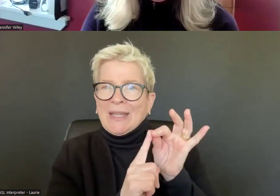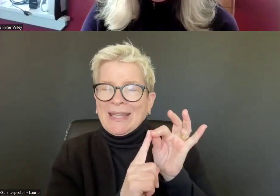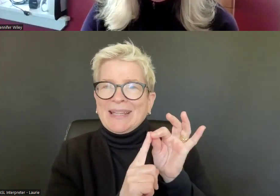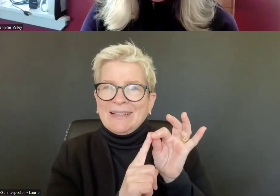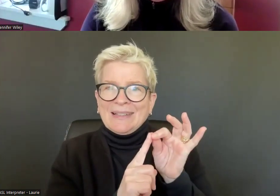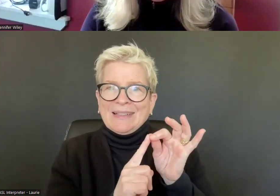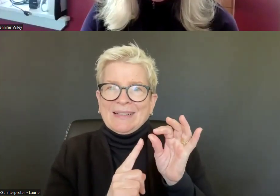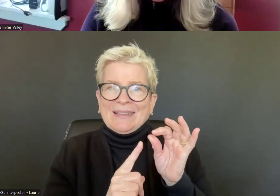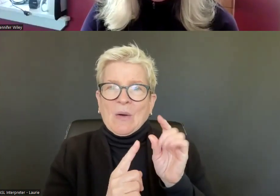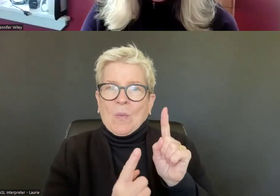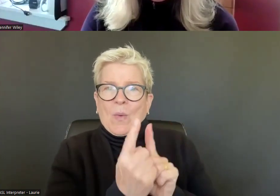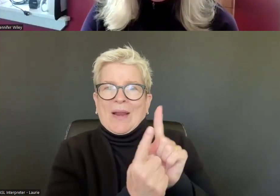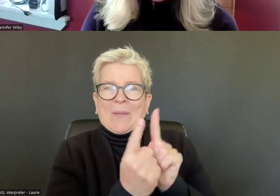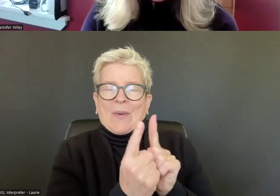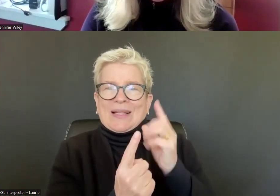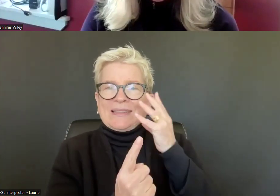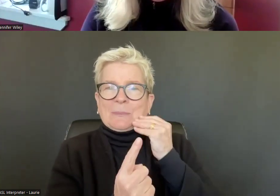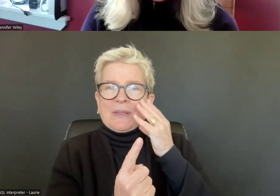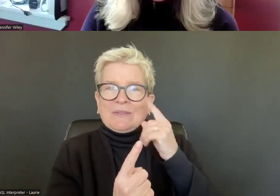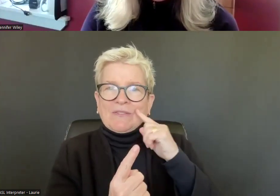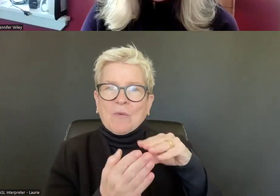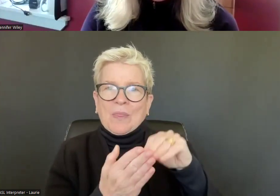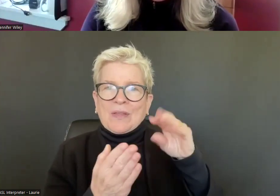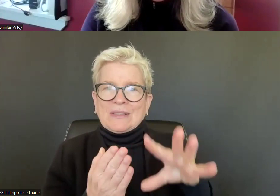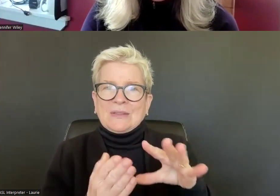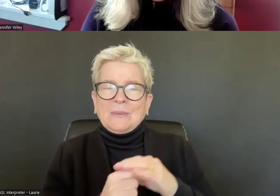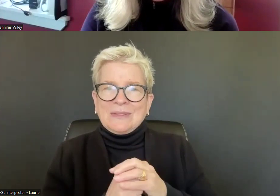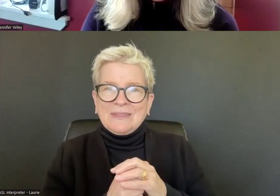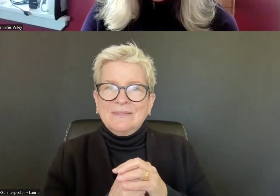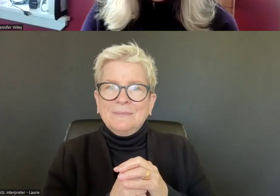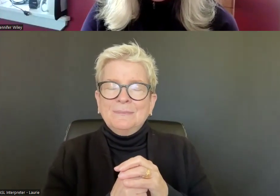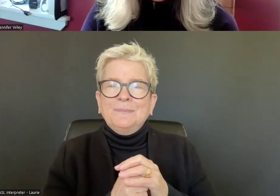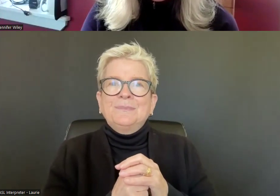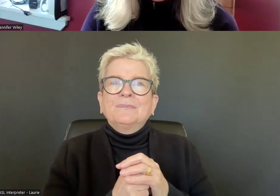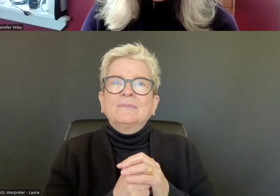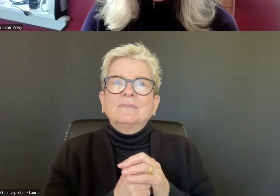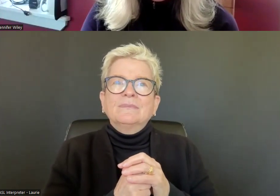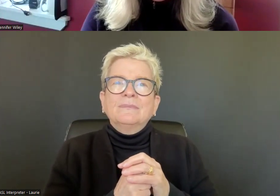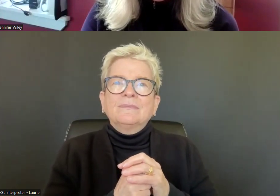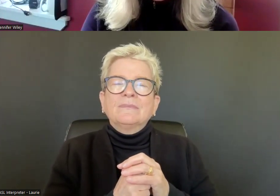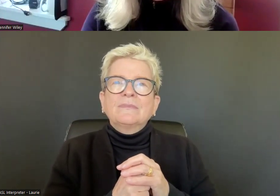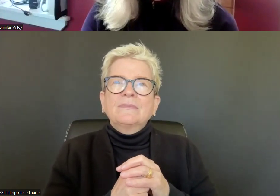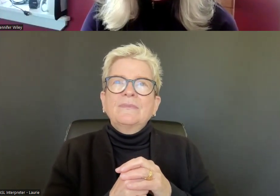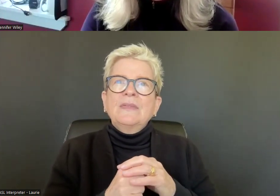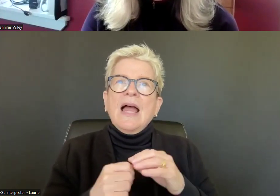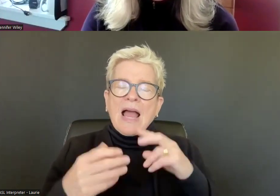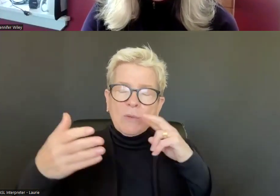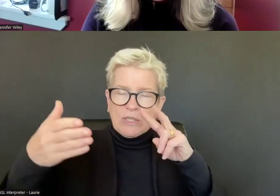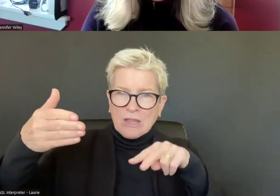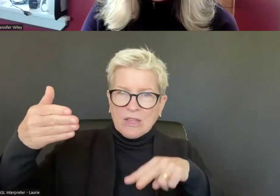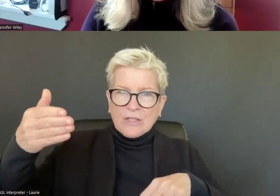experience for the students; and I was going through some of the toolkits that Henterson